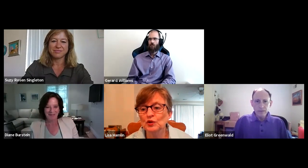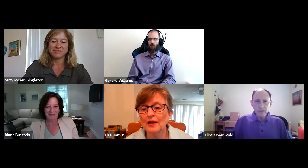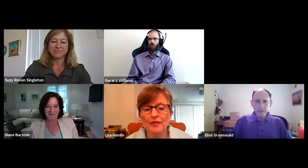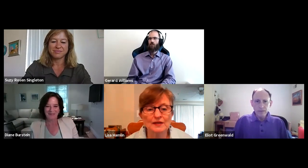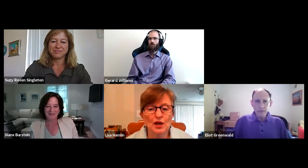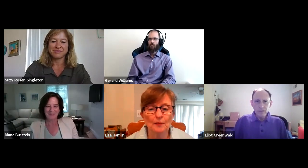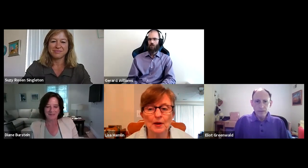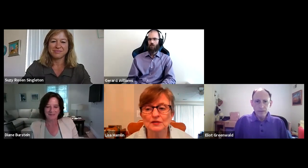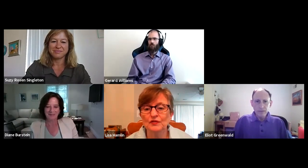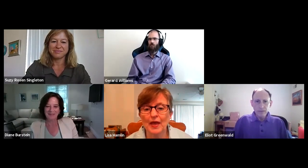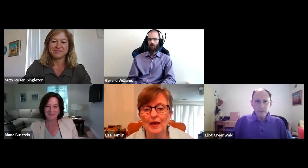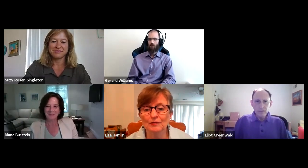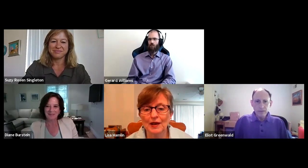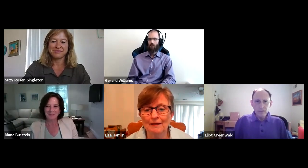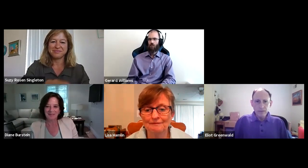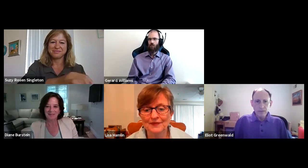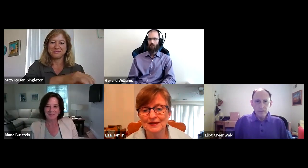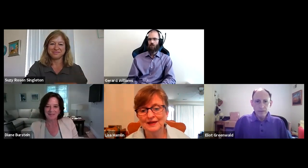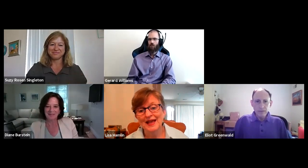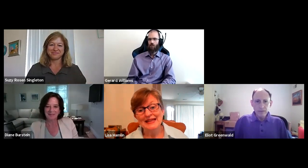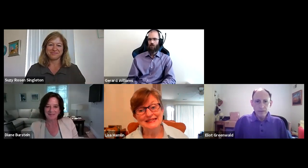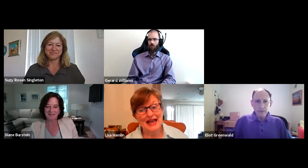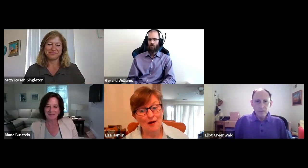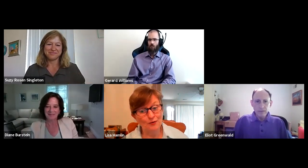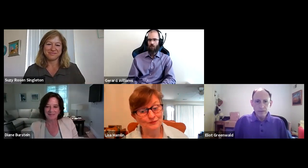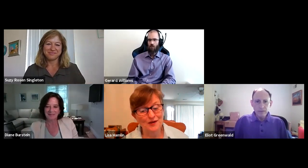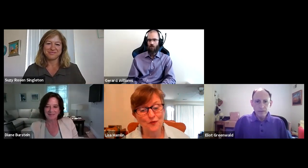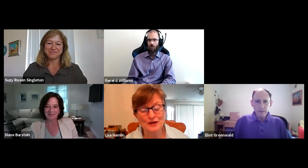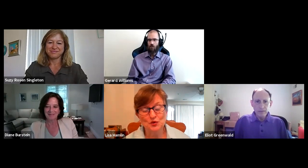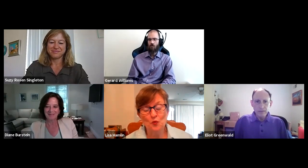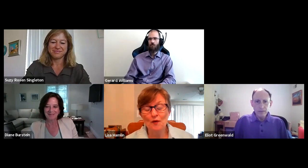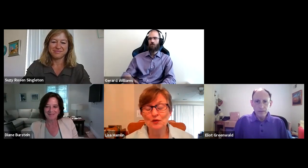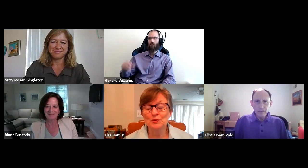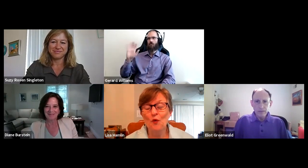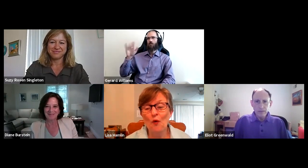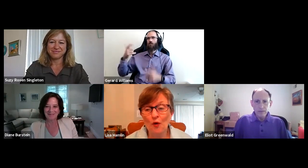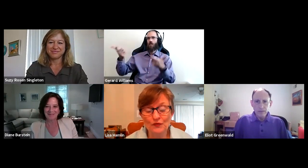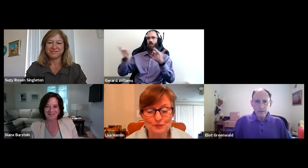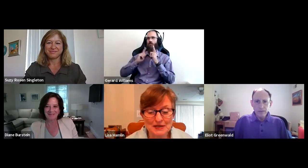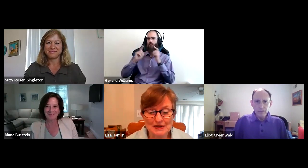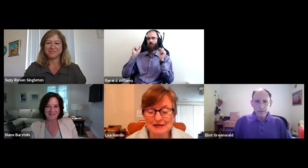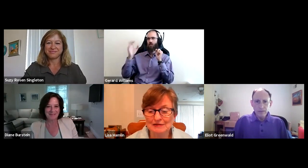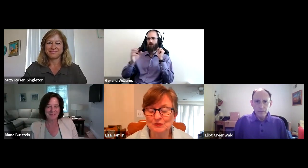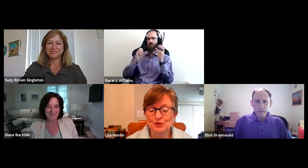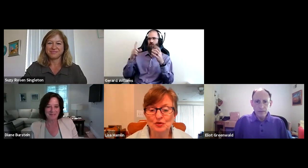So look at that chat box for that. Now I want to welcome you all for being here.